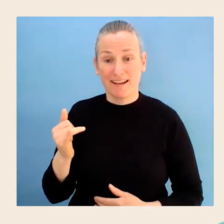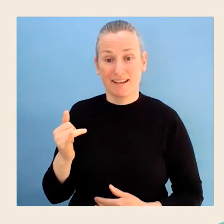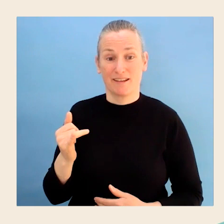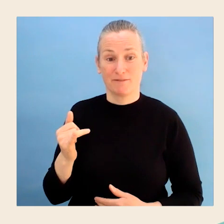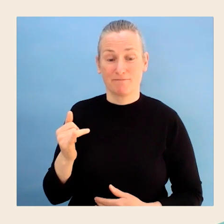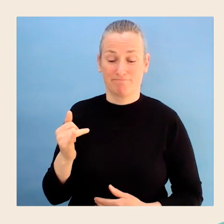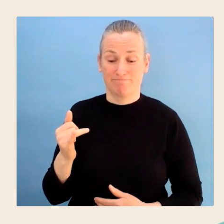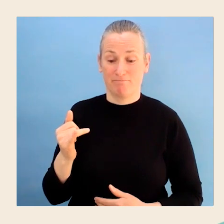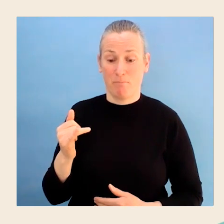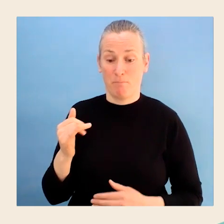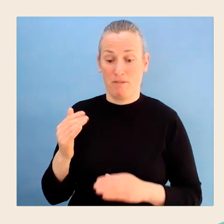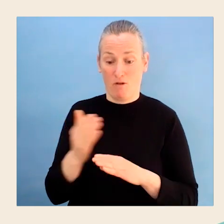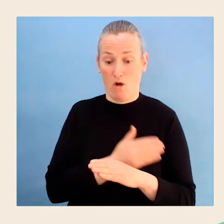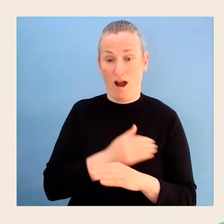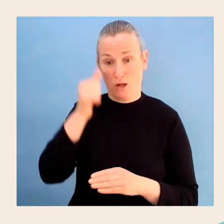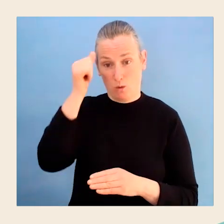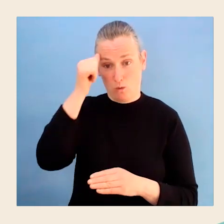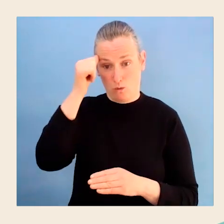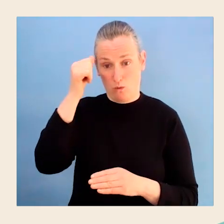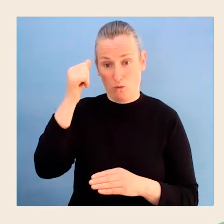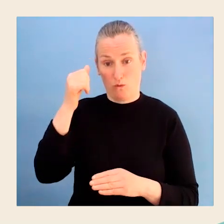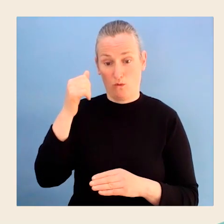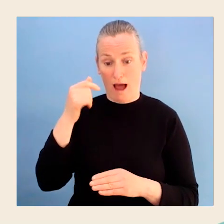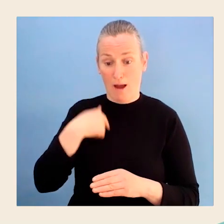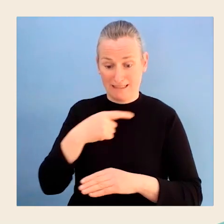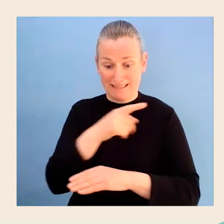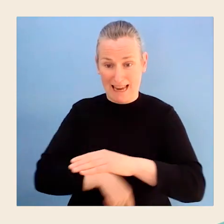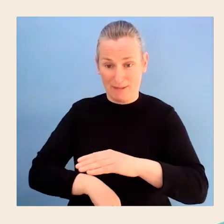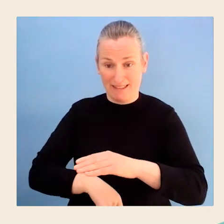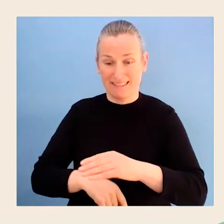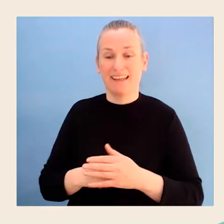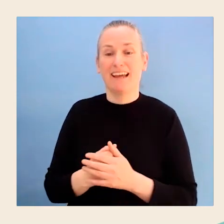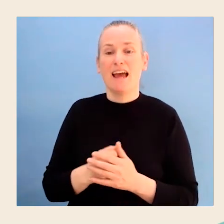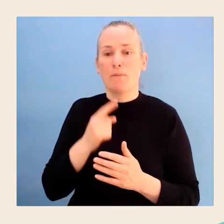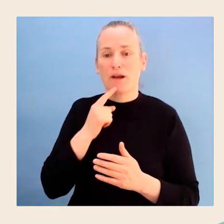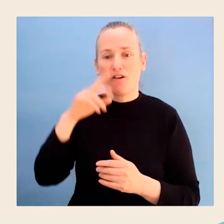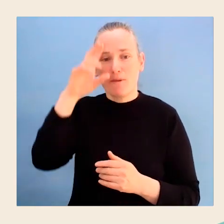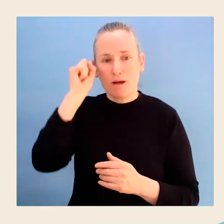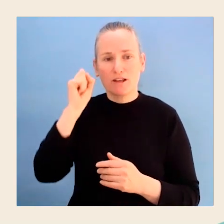well, before I knew that I was a disabled artist, tried to become a ballet dancer at age 15.